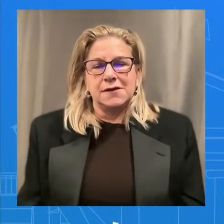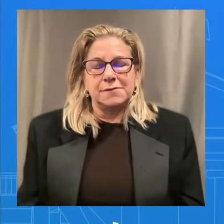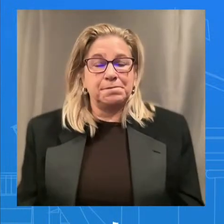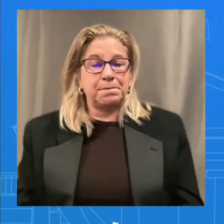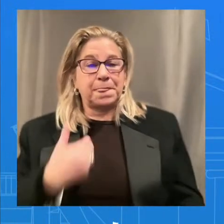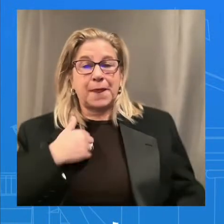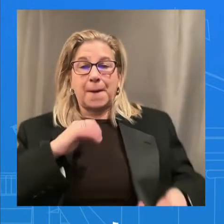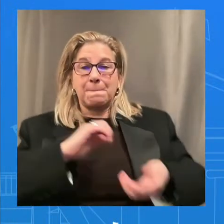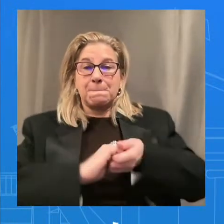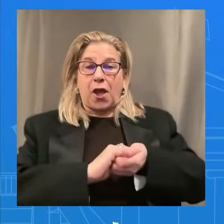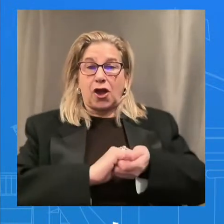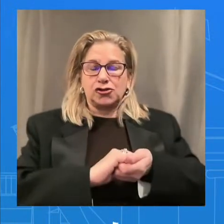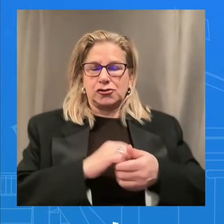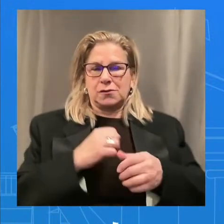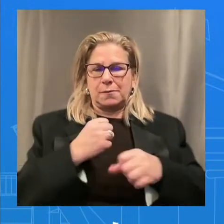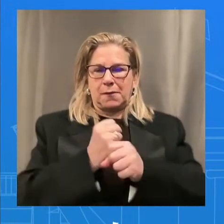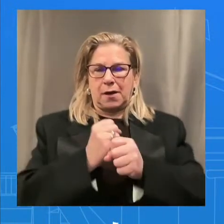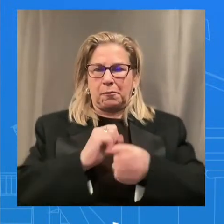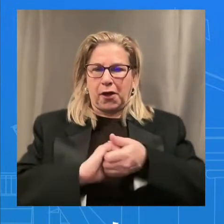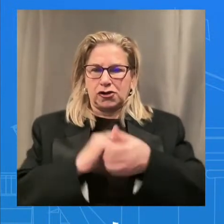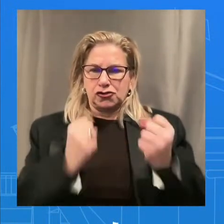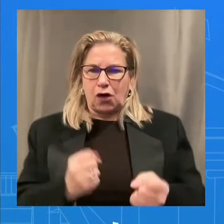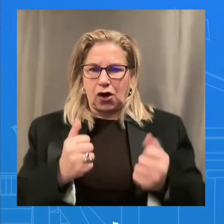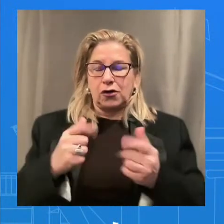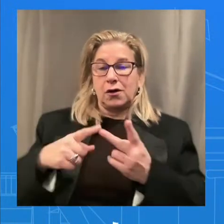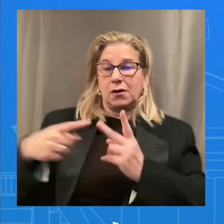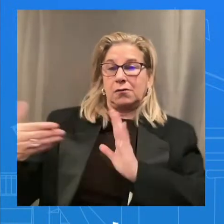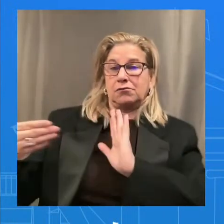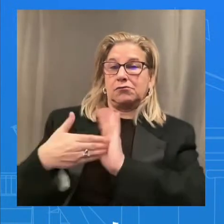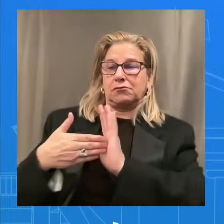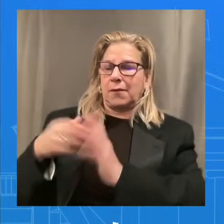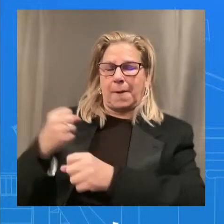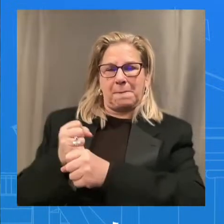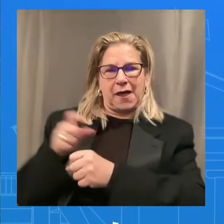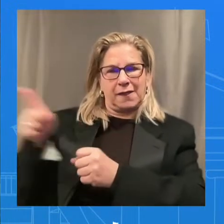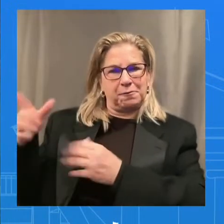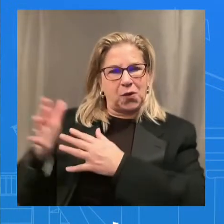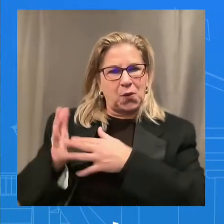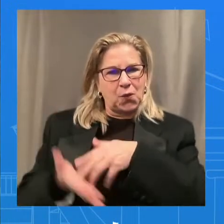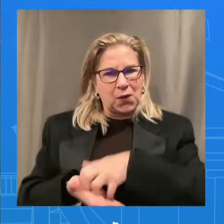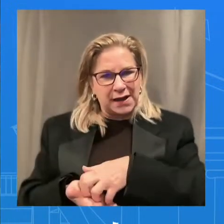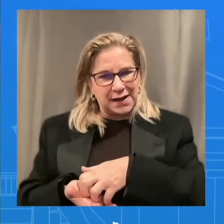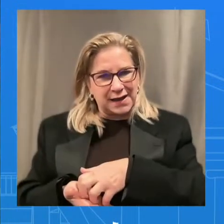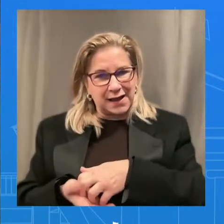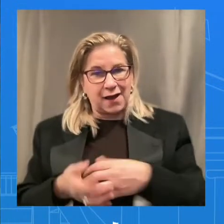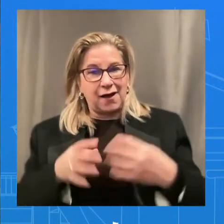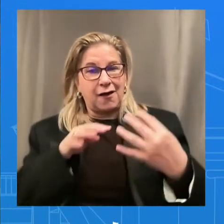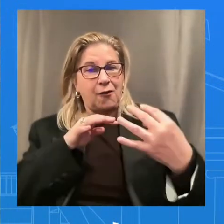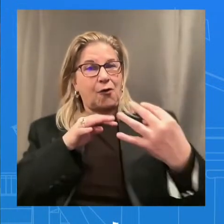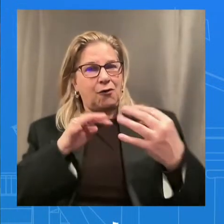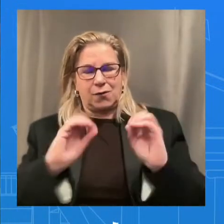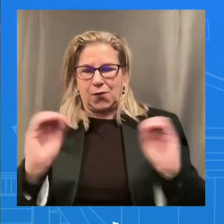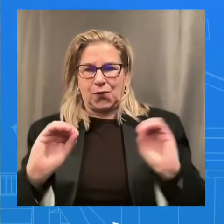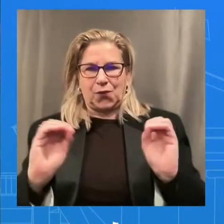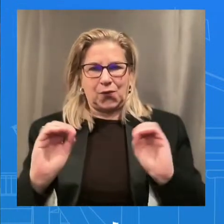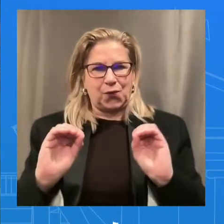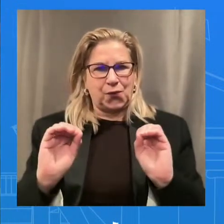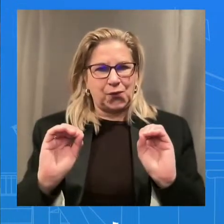And we did all of that while keeping America out of war. Yes. The Press: And I didn’t hear you mention Afghanistan in your opening at all.